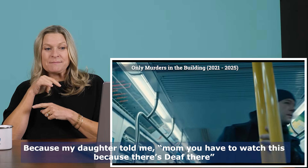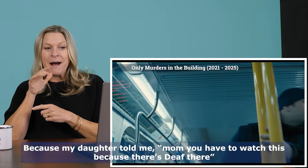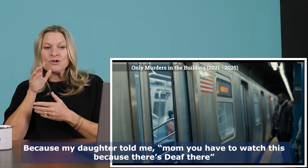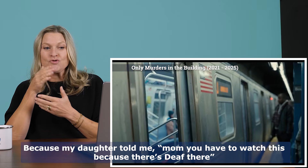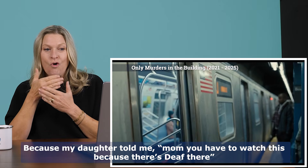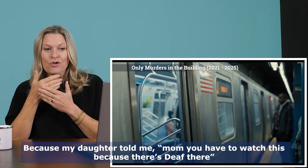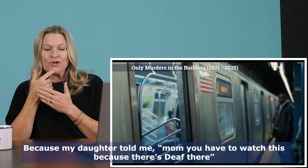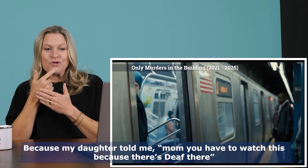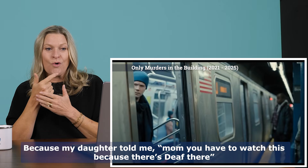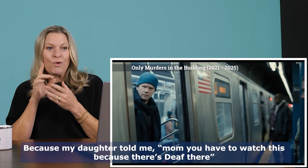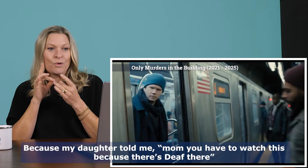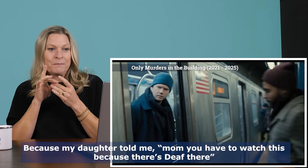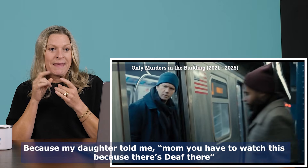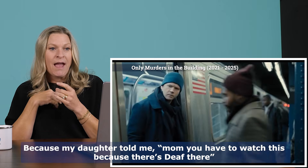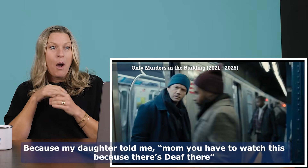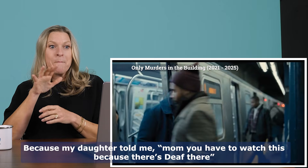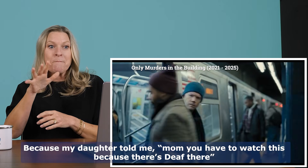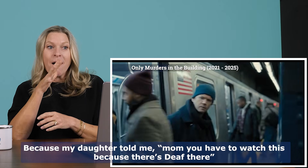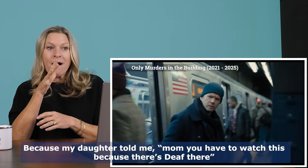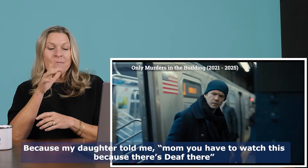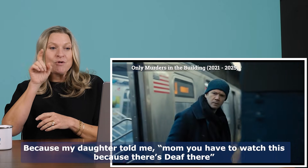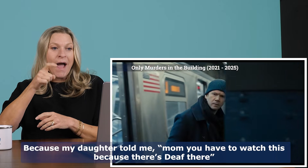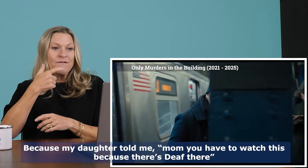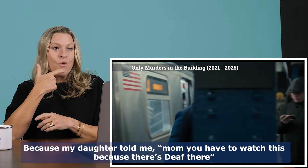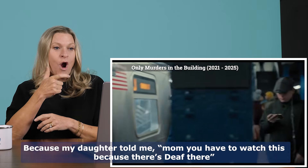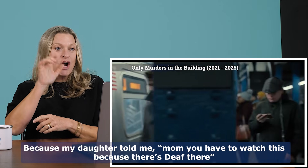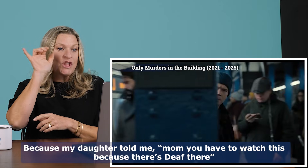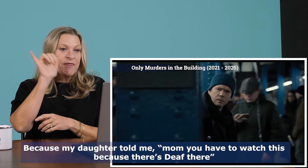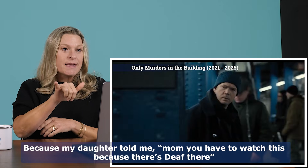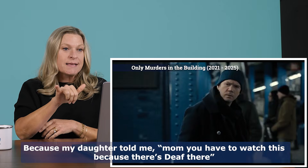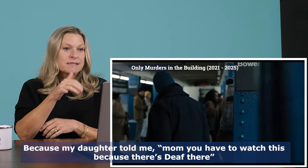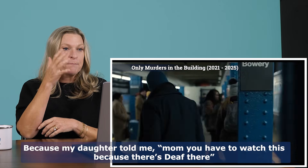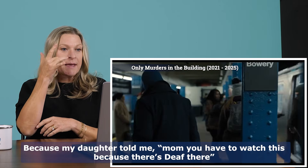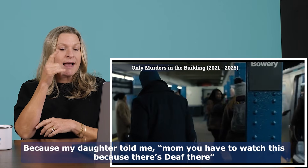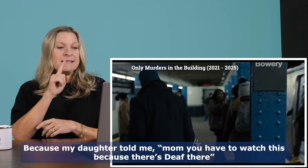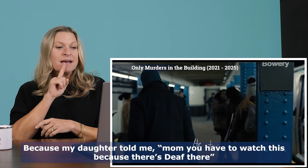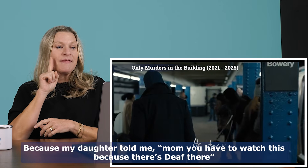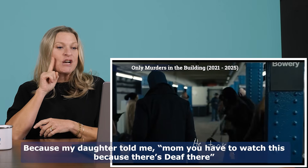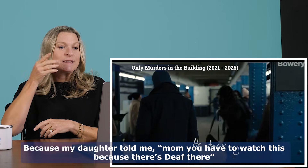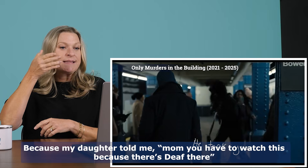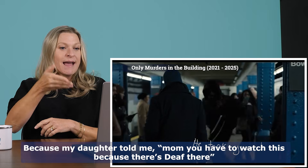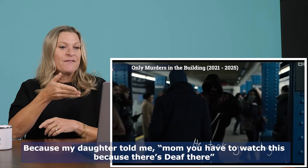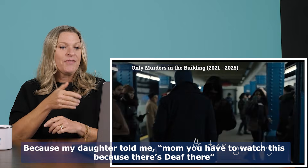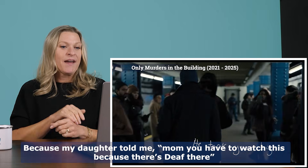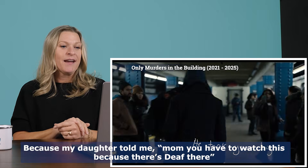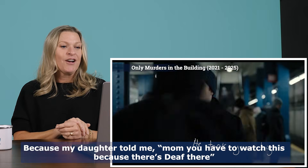Because my daughter told me, “mom you have to watch this because there’s Deaf there”